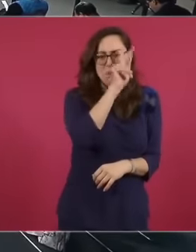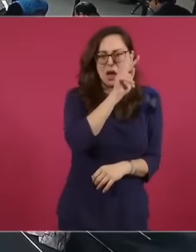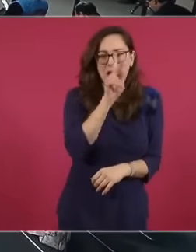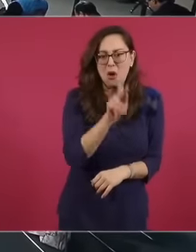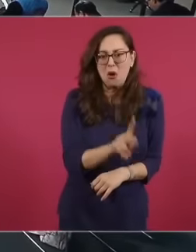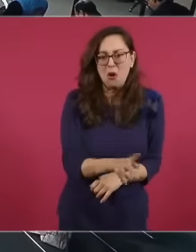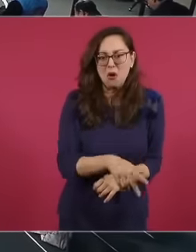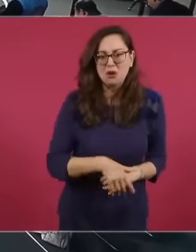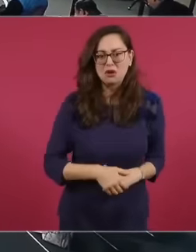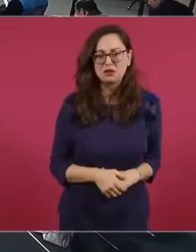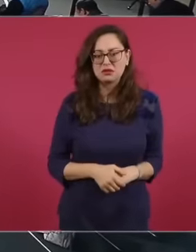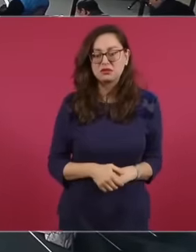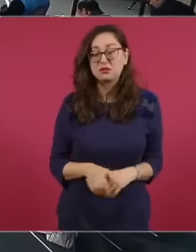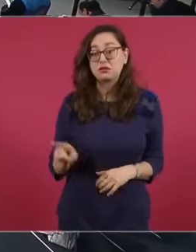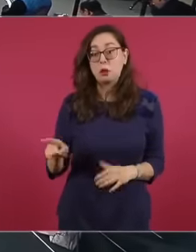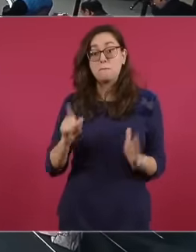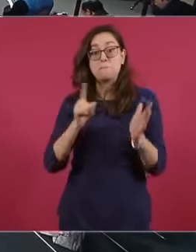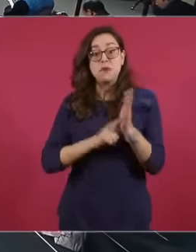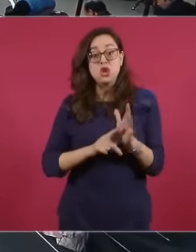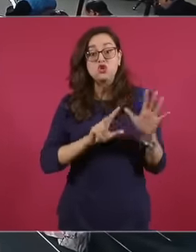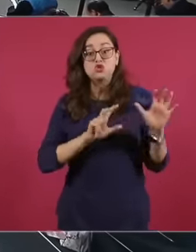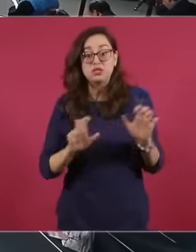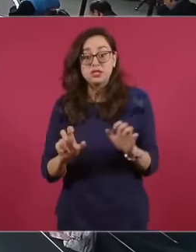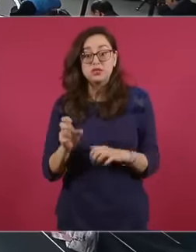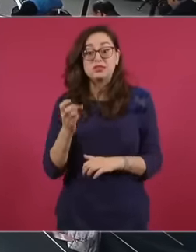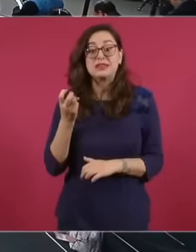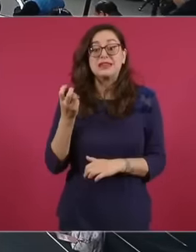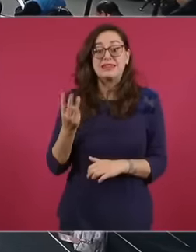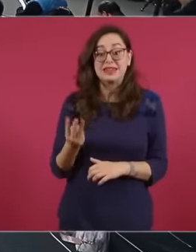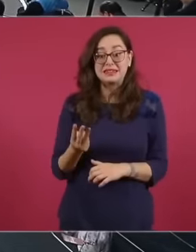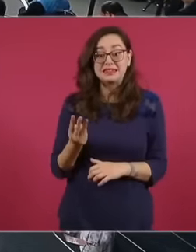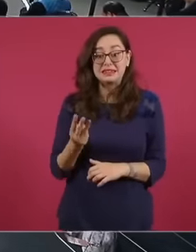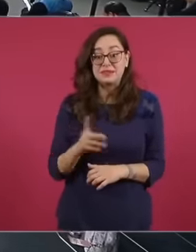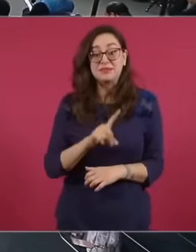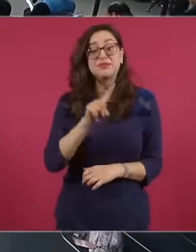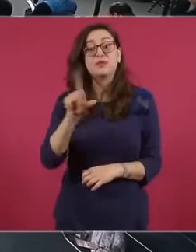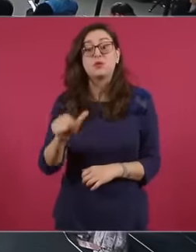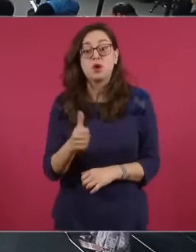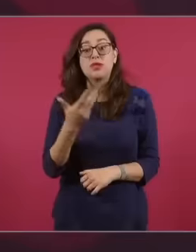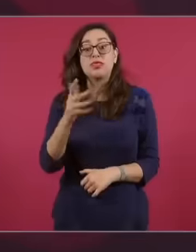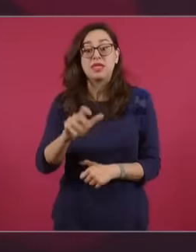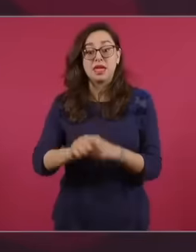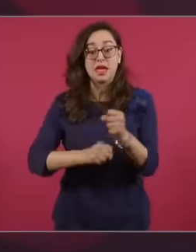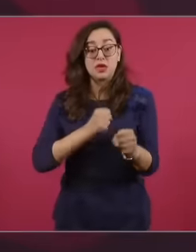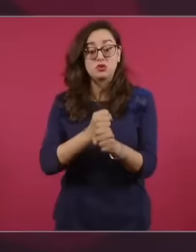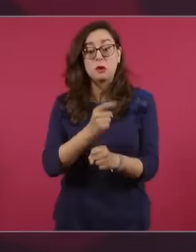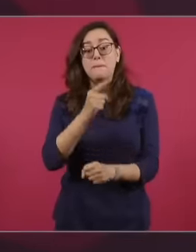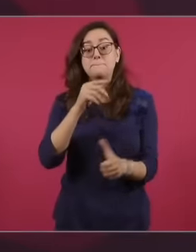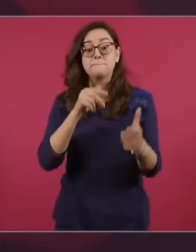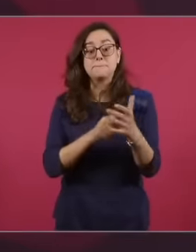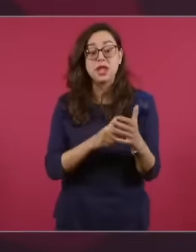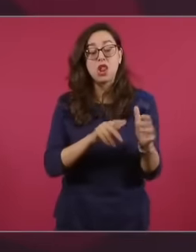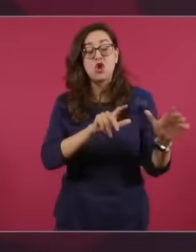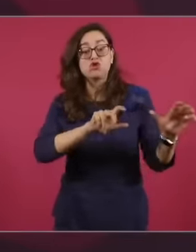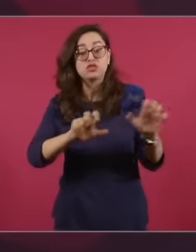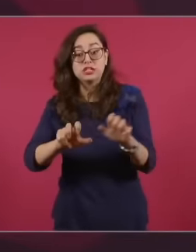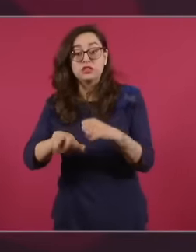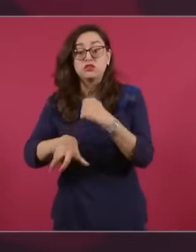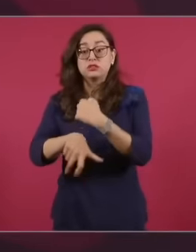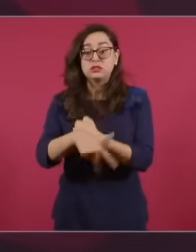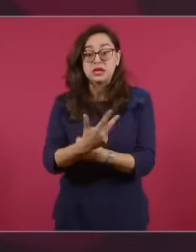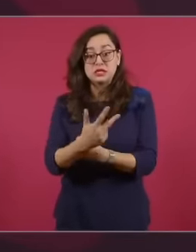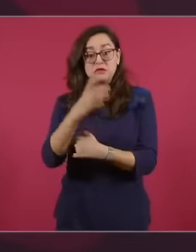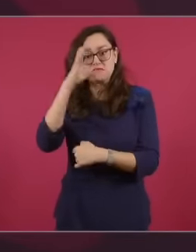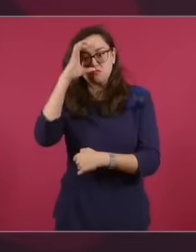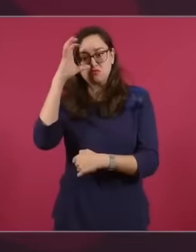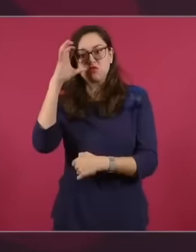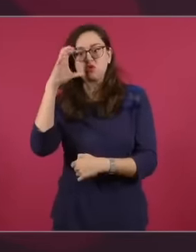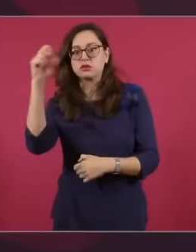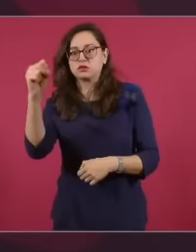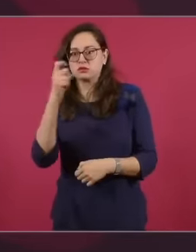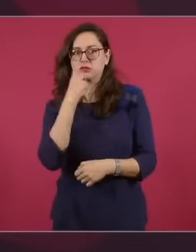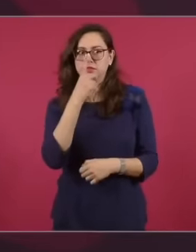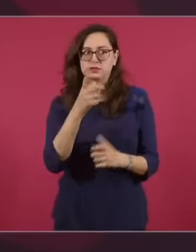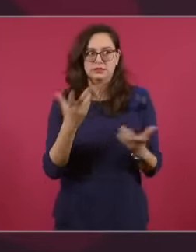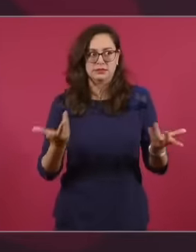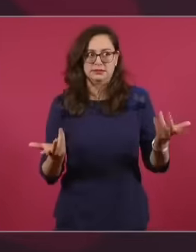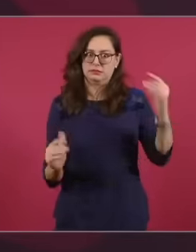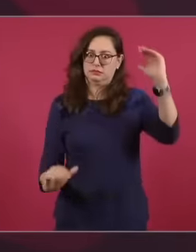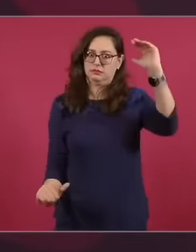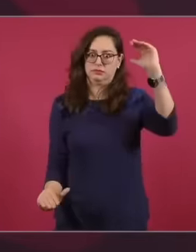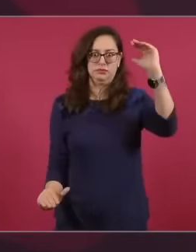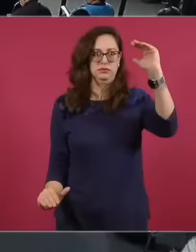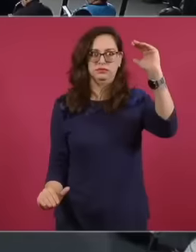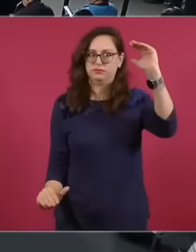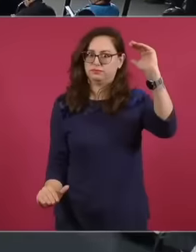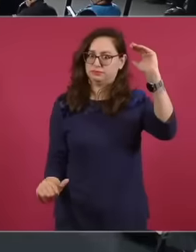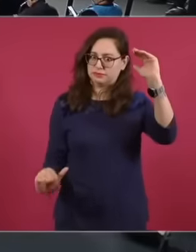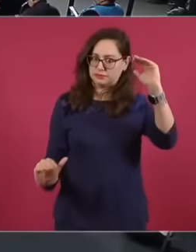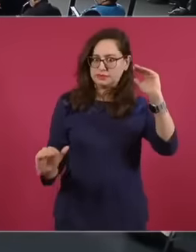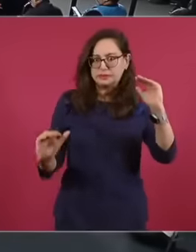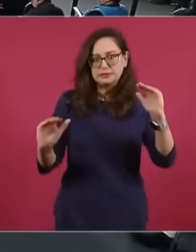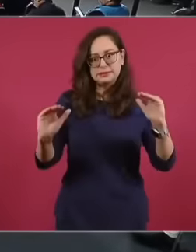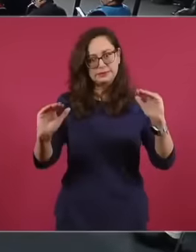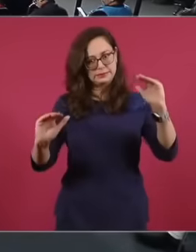years and that is why it is in the feelings of the nation that Morelos says that